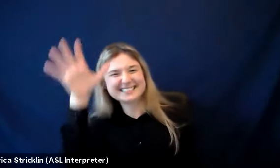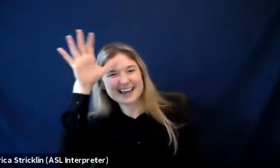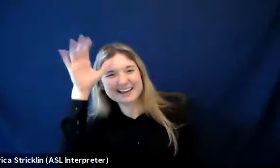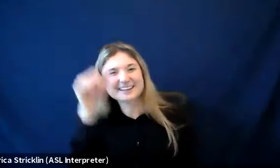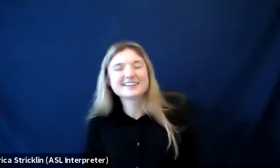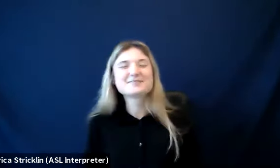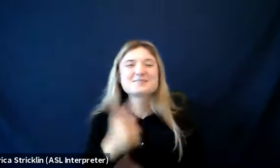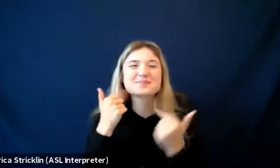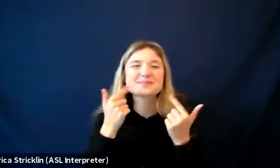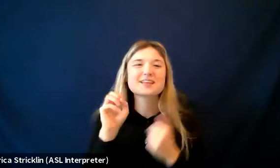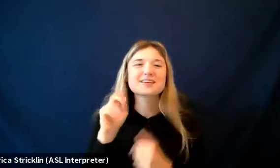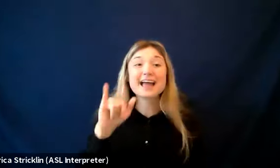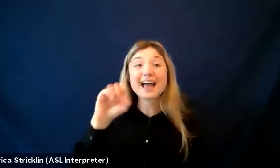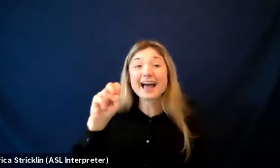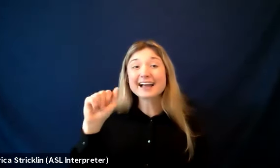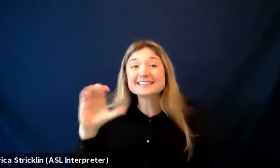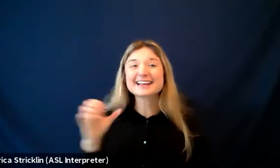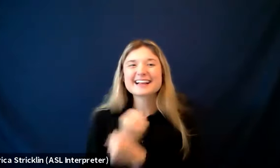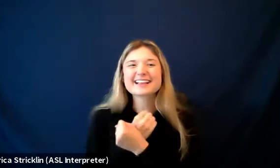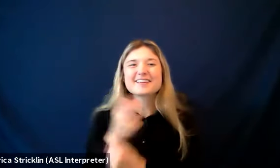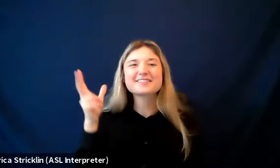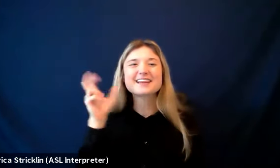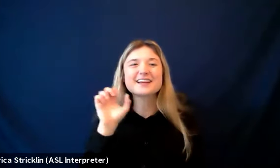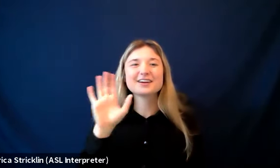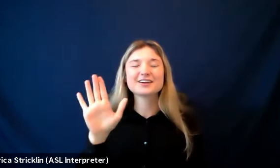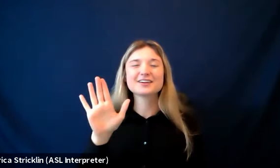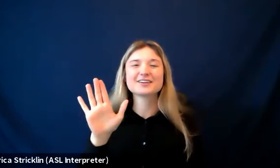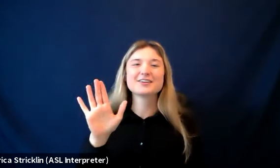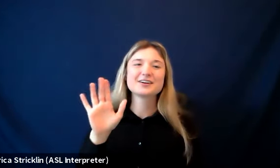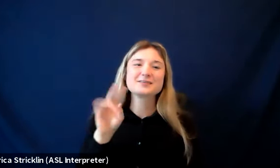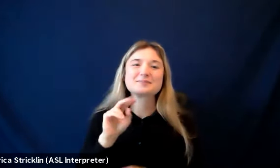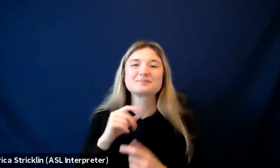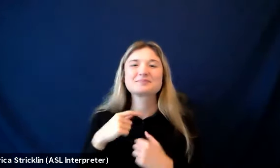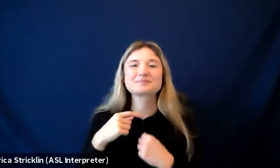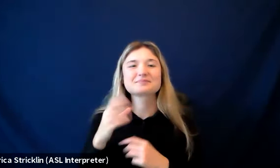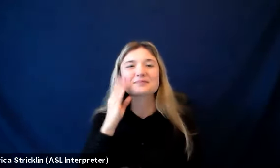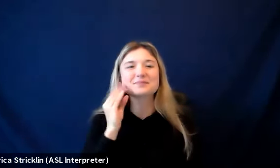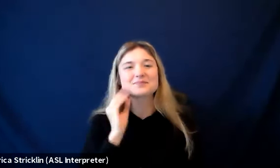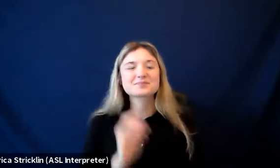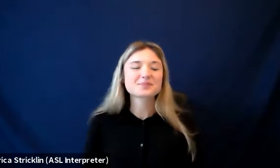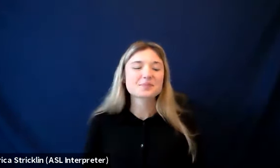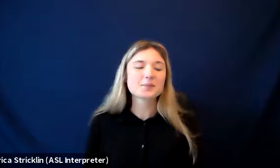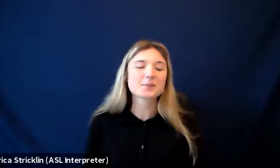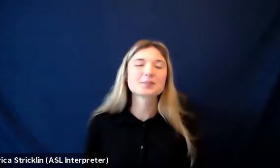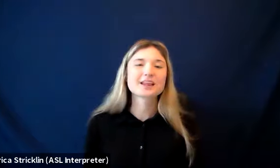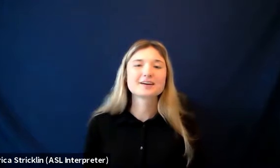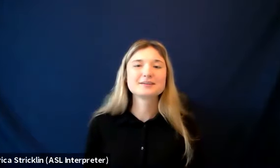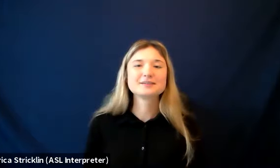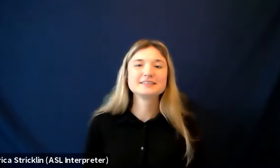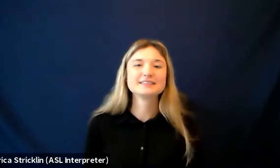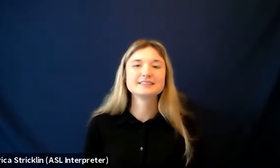is Isaac I would love to hear your response on the question.